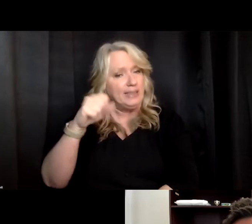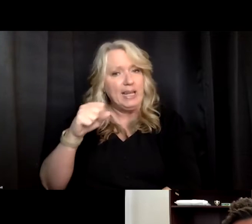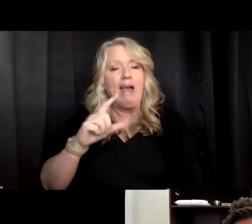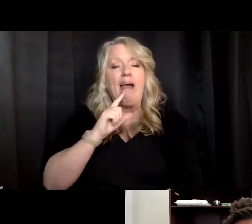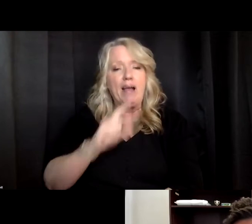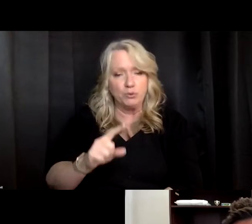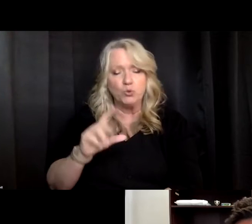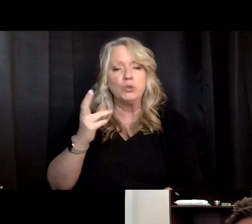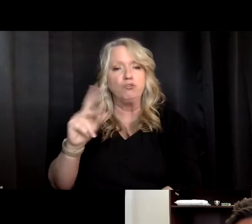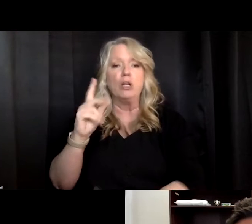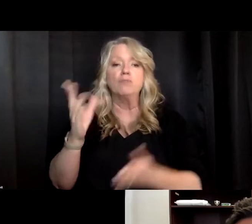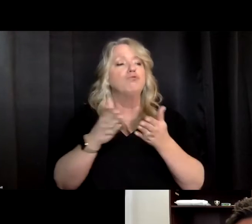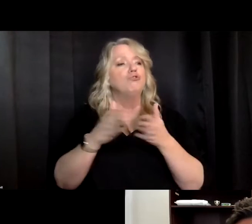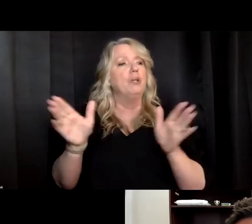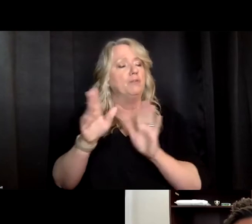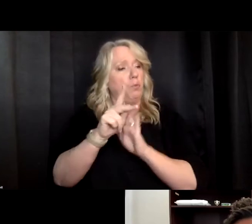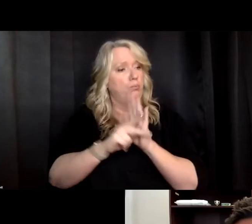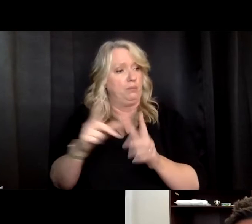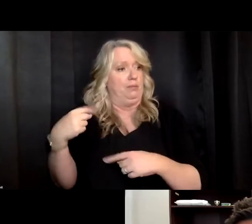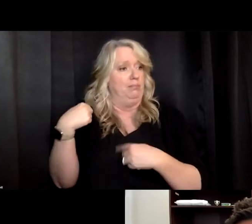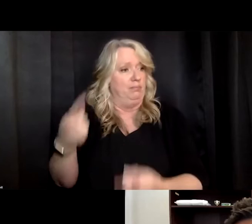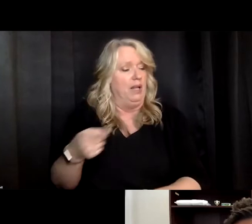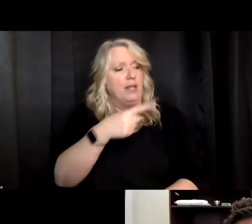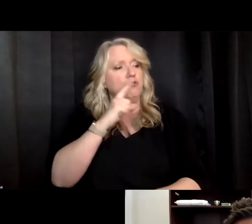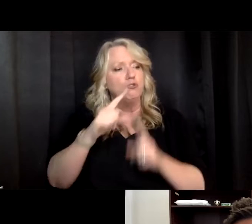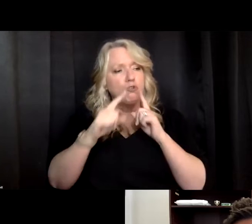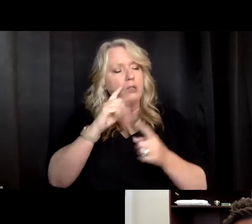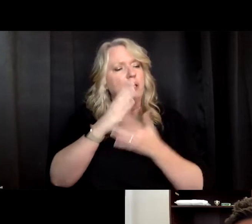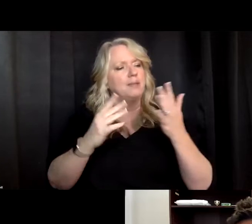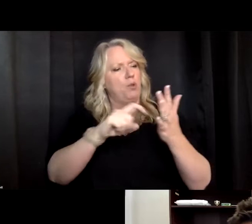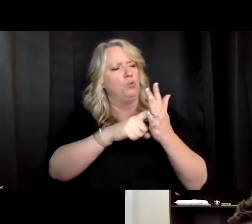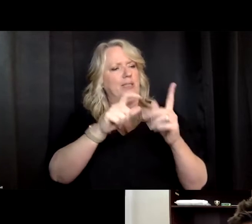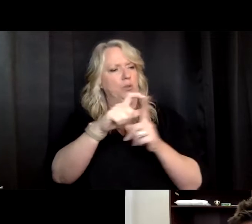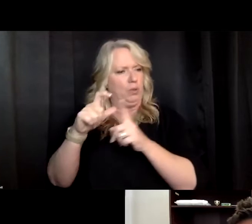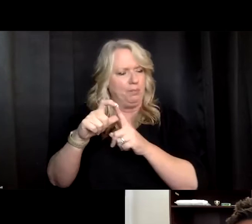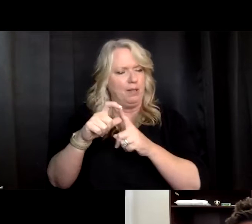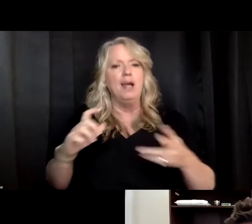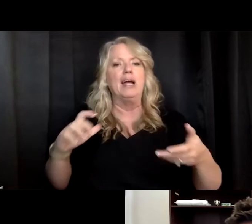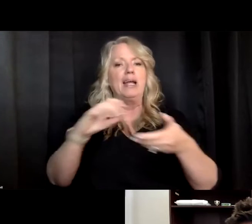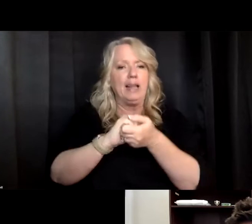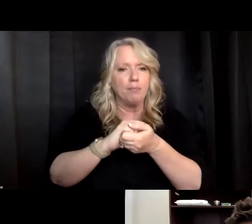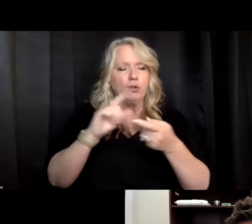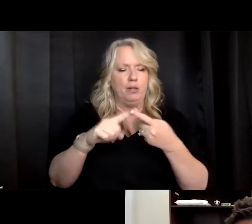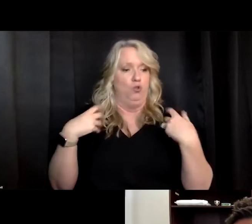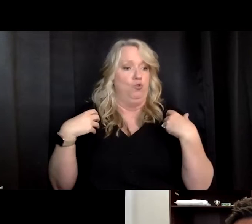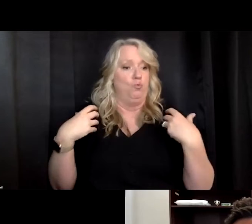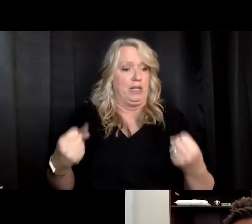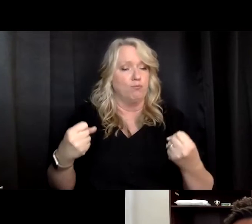S IN THE CONTEXT? WHAT ARE BEST PRACTICES FOR THAT ? > ABSOLUTELY. BASED ON GENERAL PRINCIPLES KEY